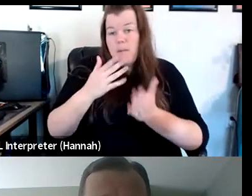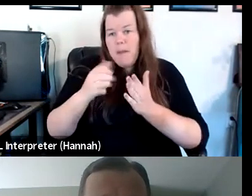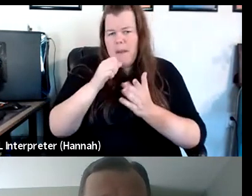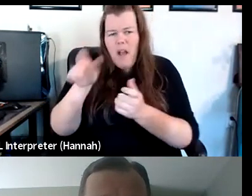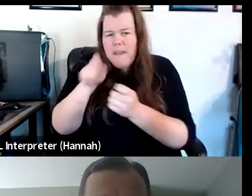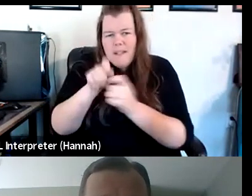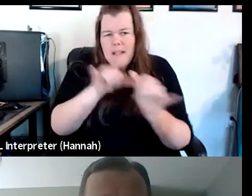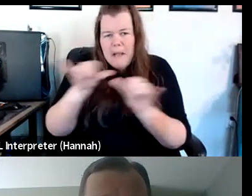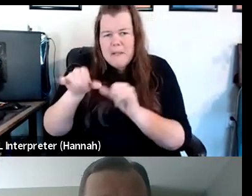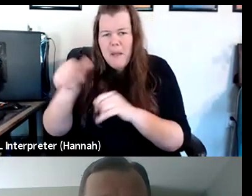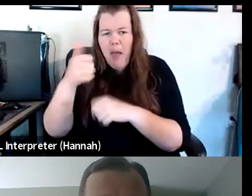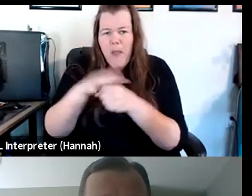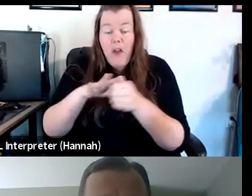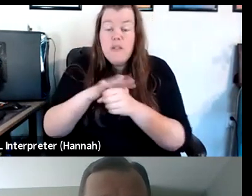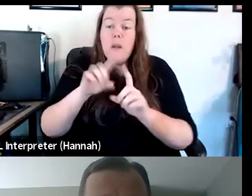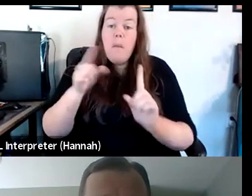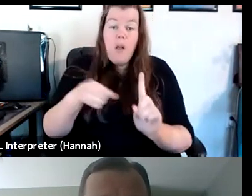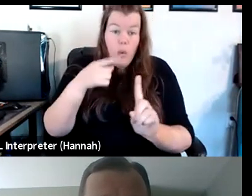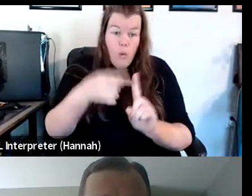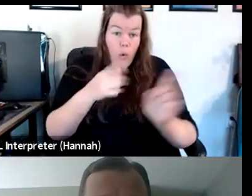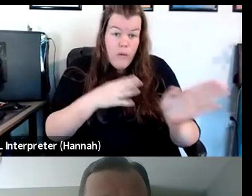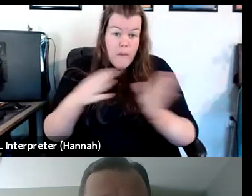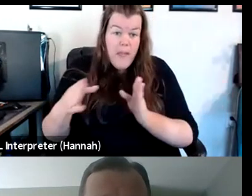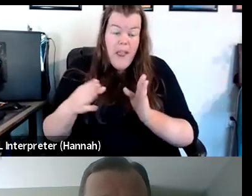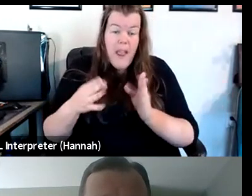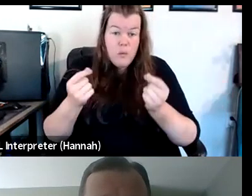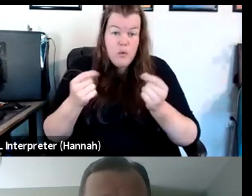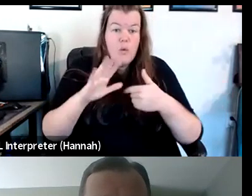really the goal of this plan is to take all of the momentum that we've gotten from developing